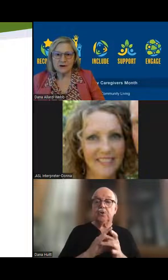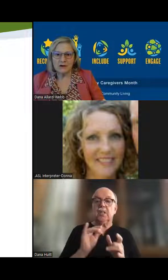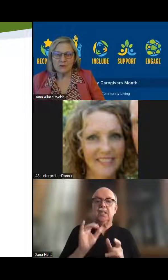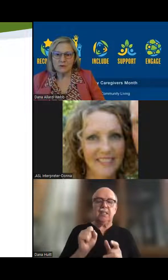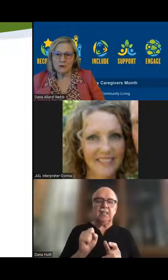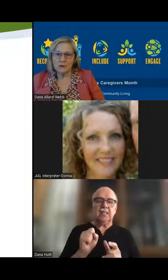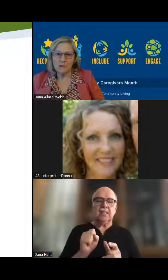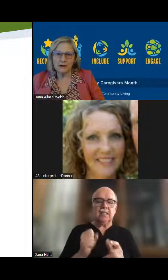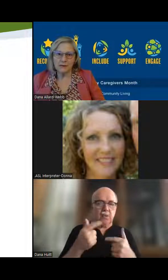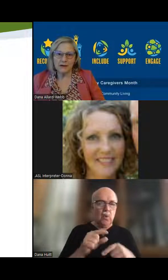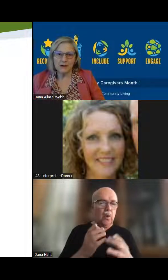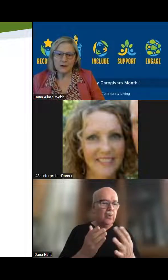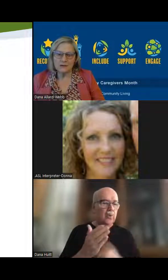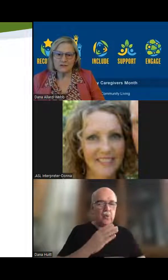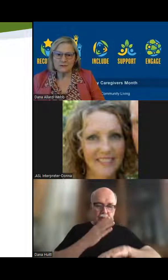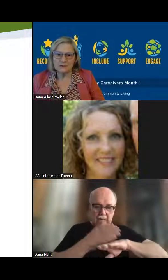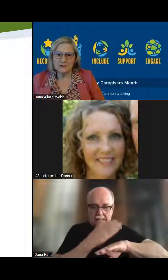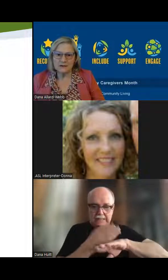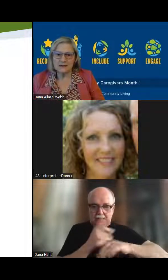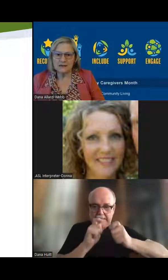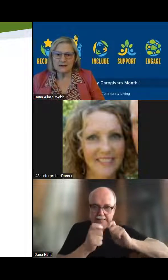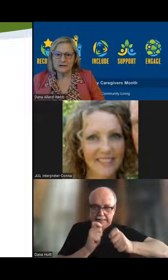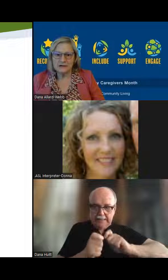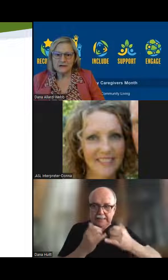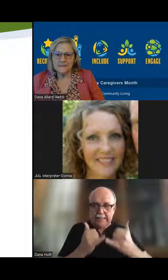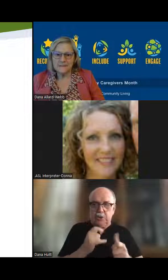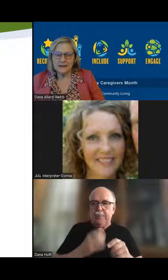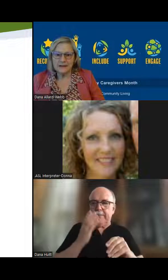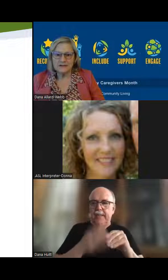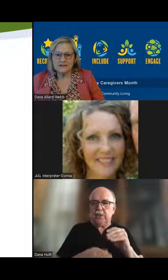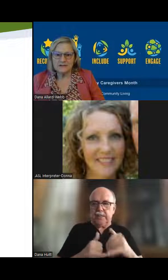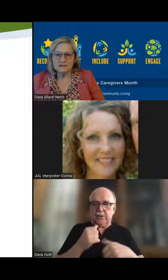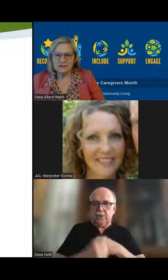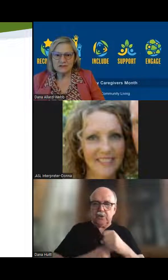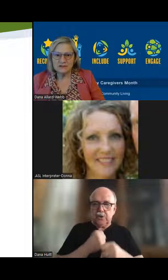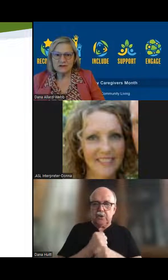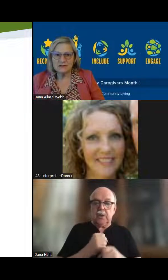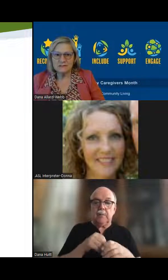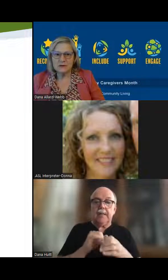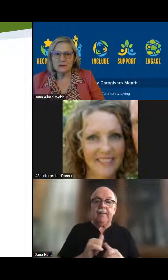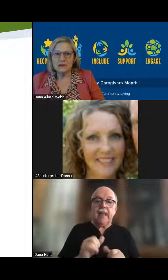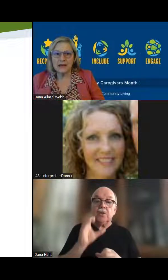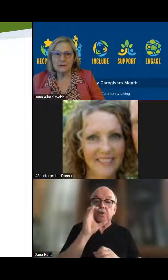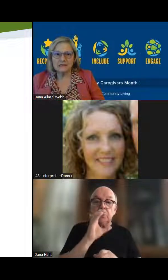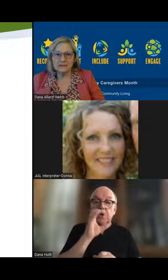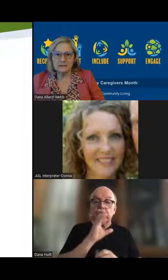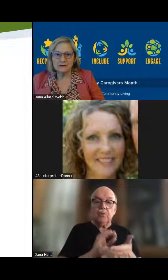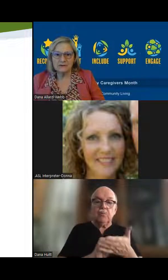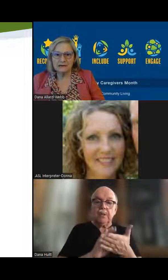people that are interested in working in that setting, and they fill out an application to get a scholarship basically to get training. They have all kinds of